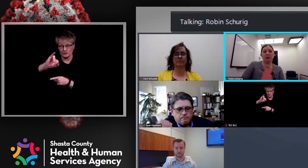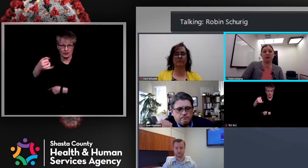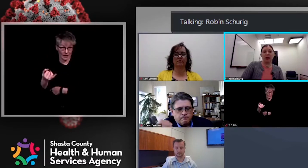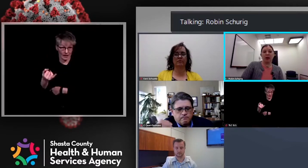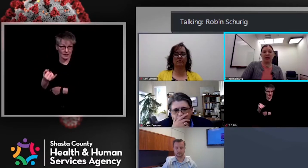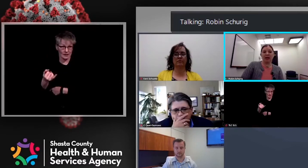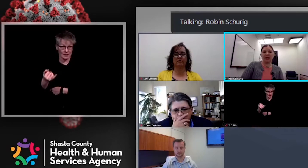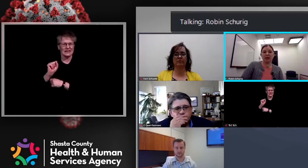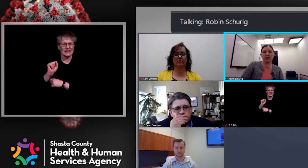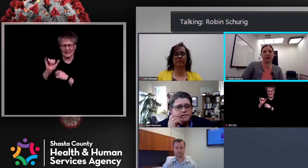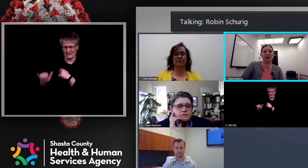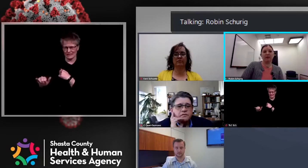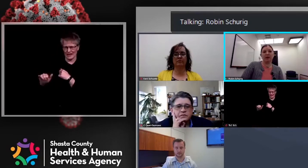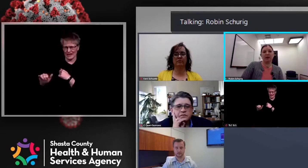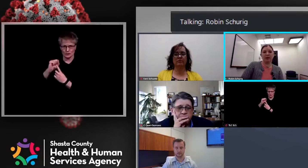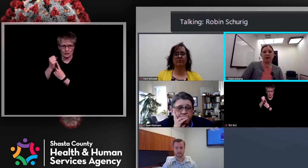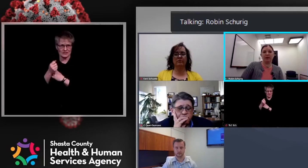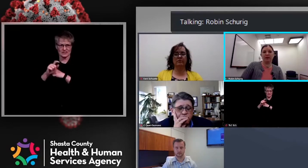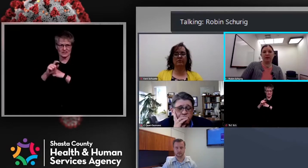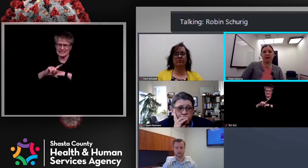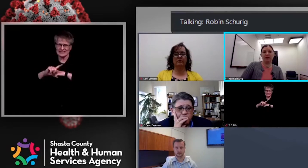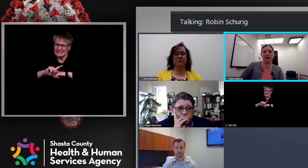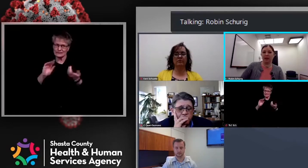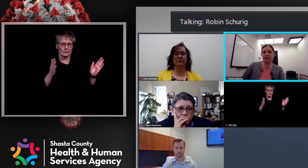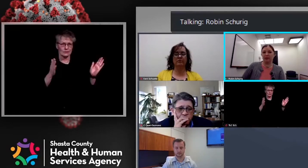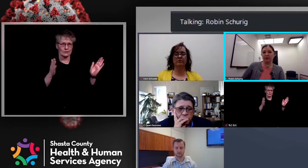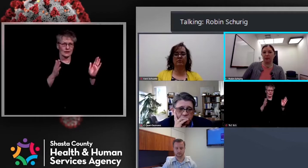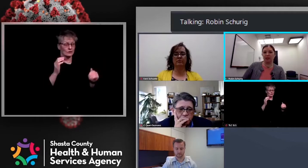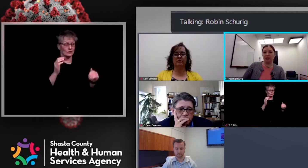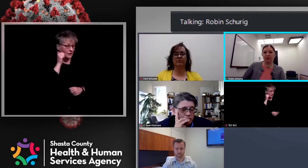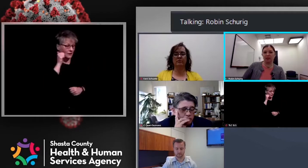the point when it was paused yesterday, and we have not been notified of any severe reactions,